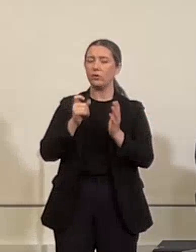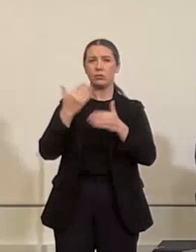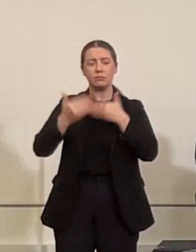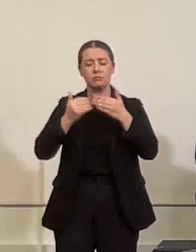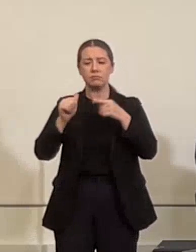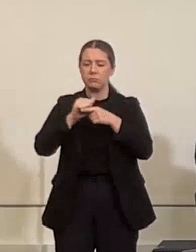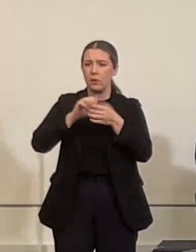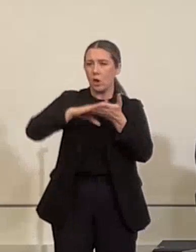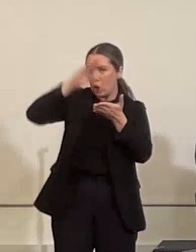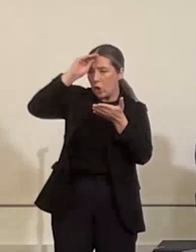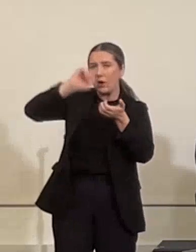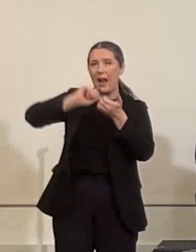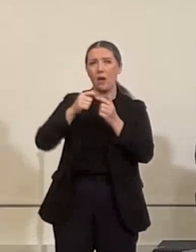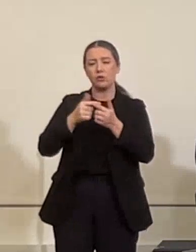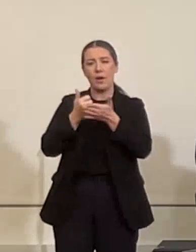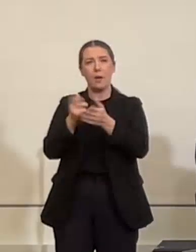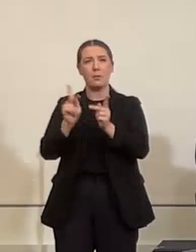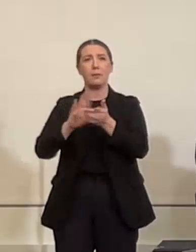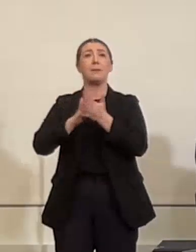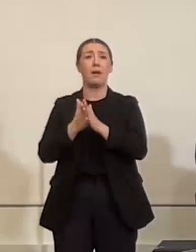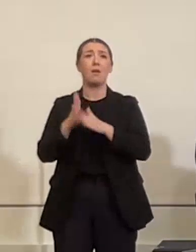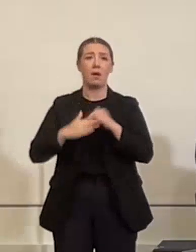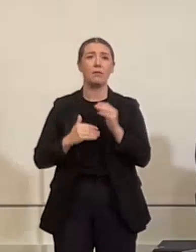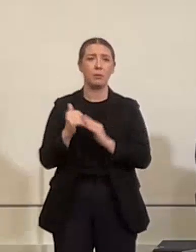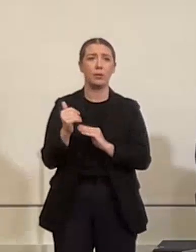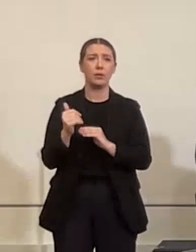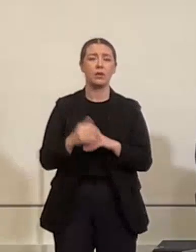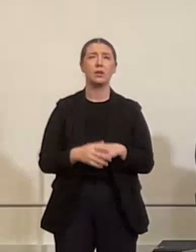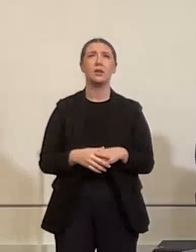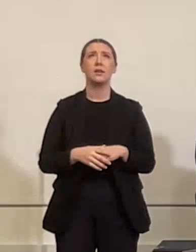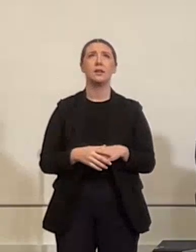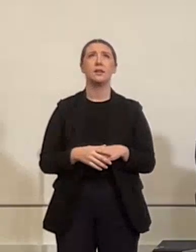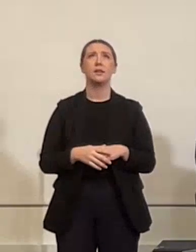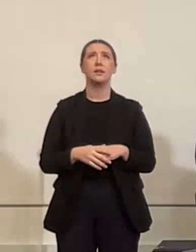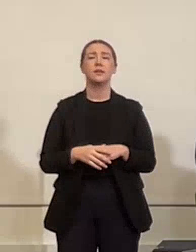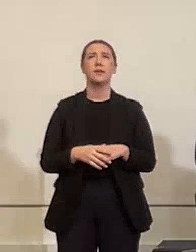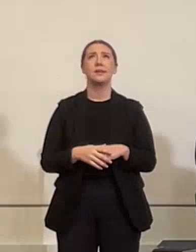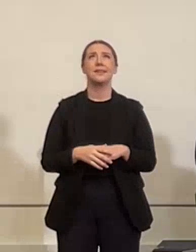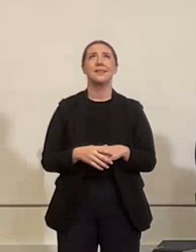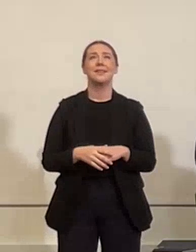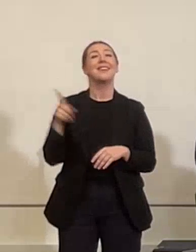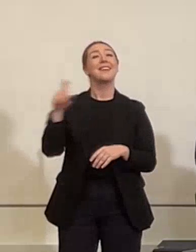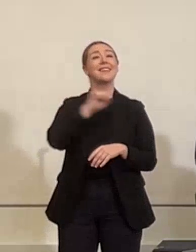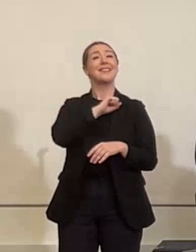help people get comfortable with it. But I think of, you know, Satya tells a story in his book about